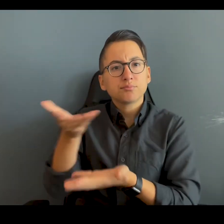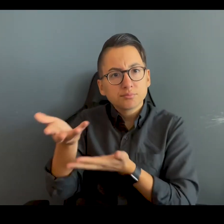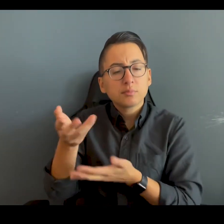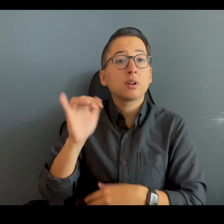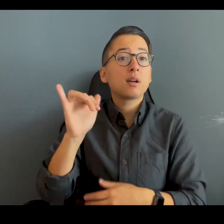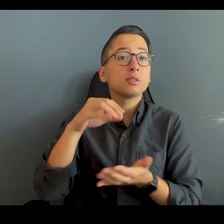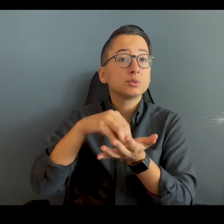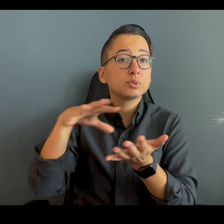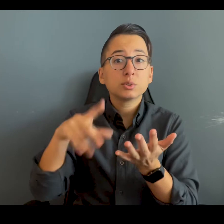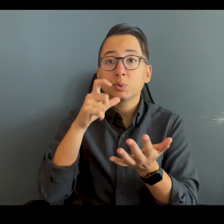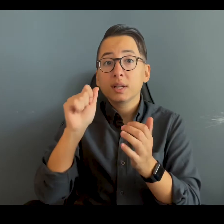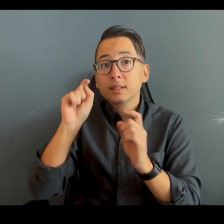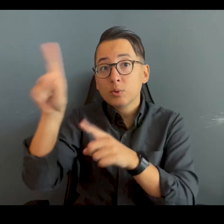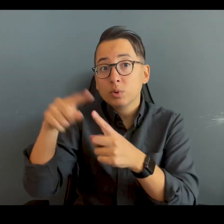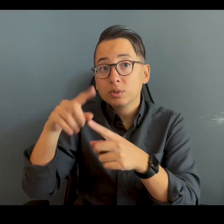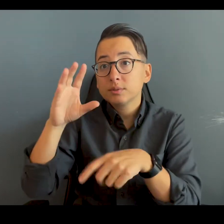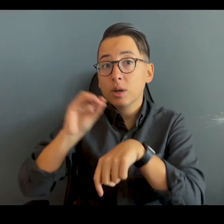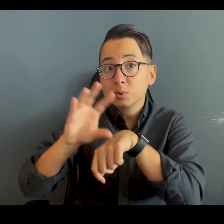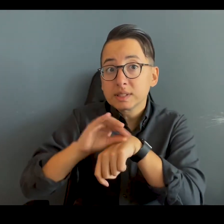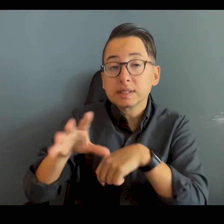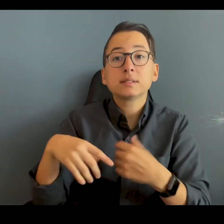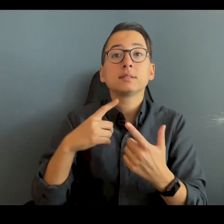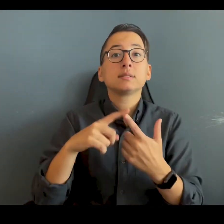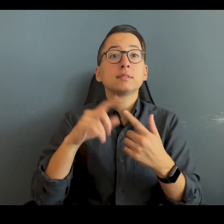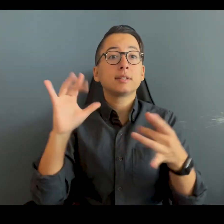intensive support and interaction with an adult.